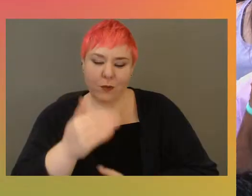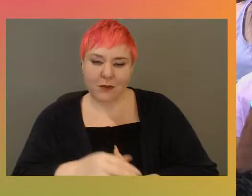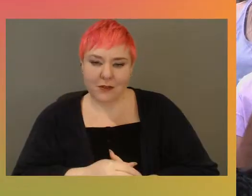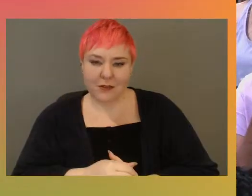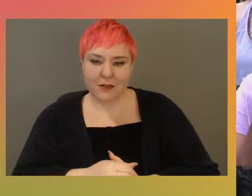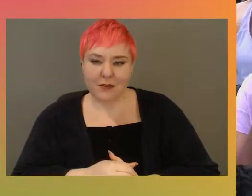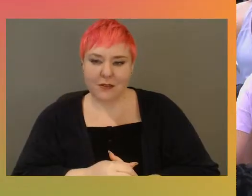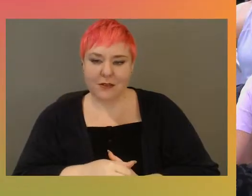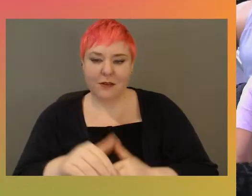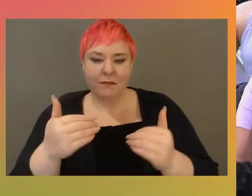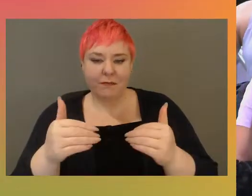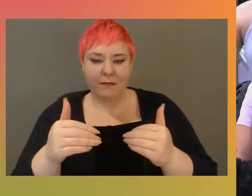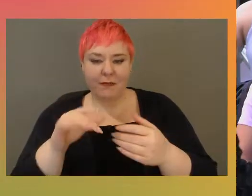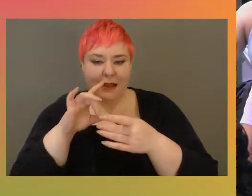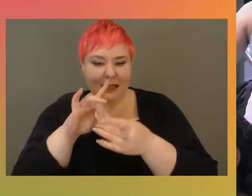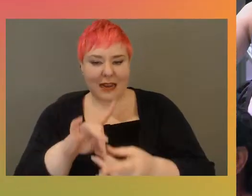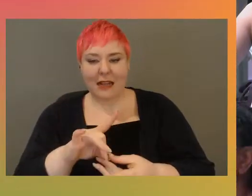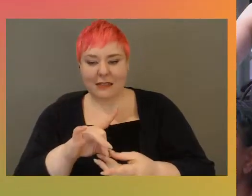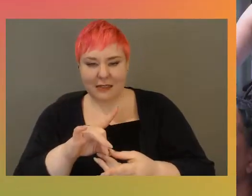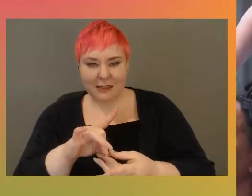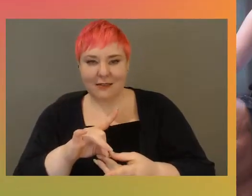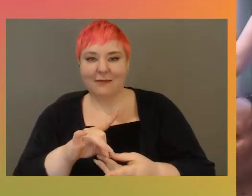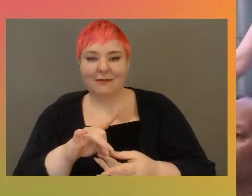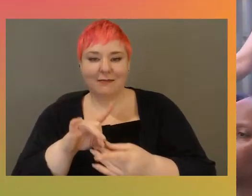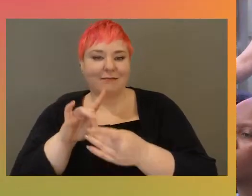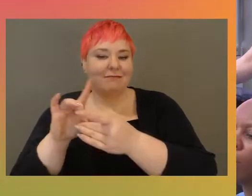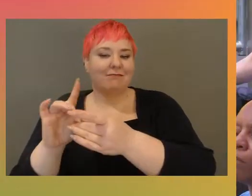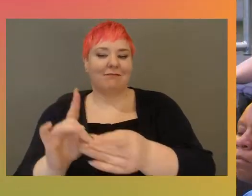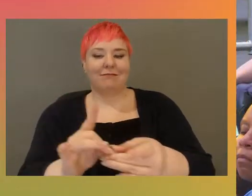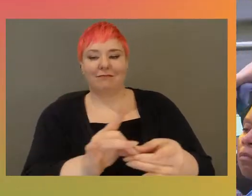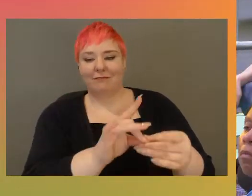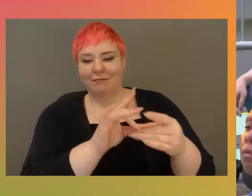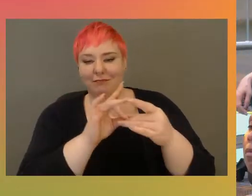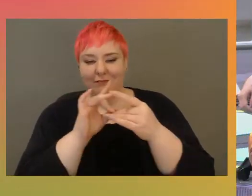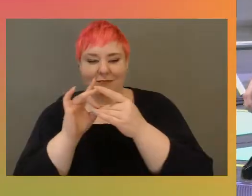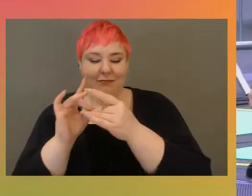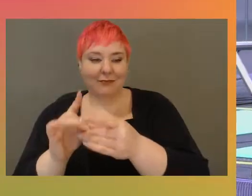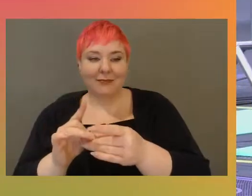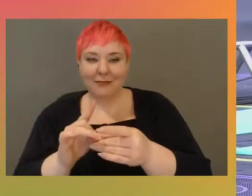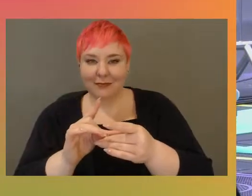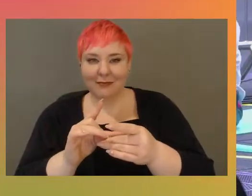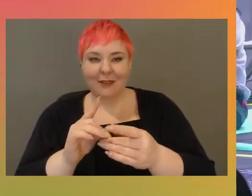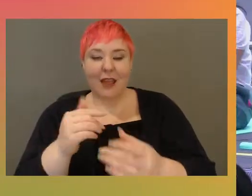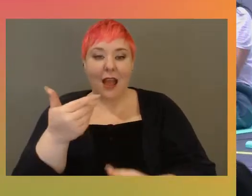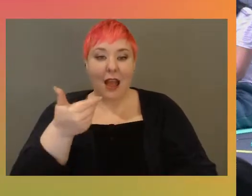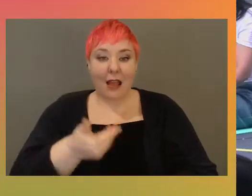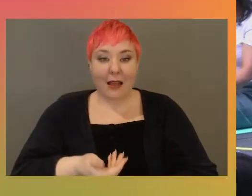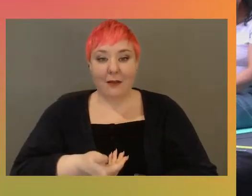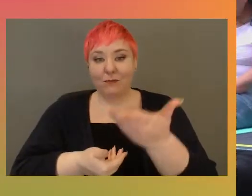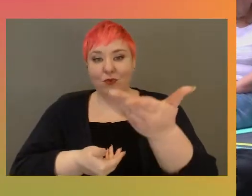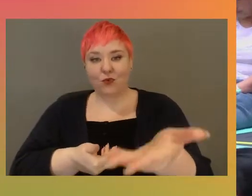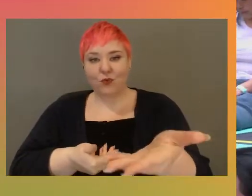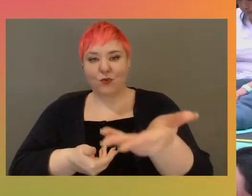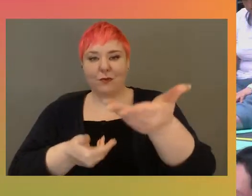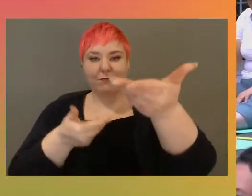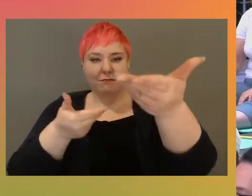THERE IS NO SEPARATION, THE SEPARATION IS ONLY IN YOUR OWN MIND.